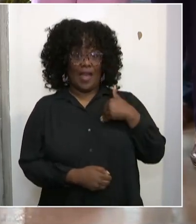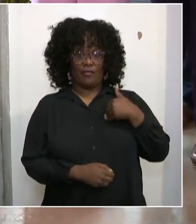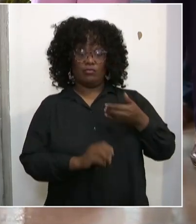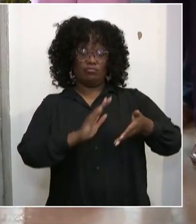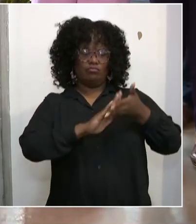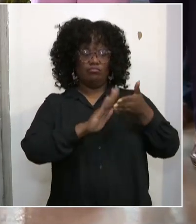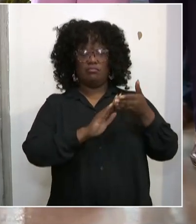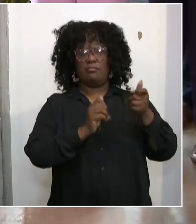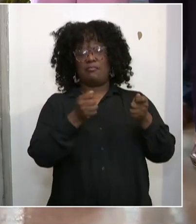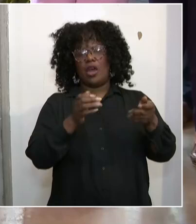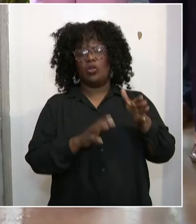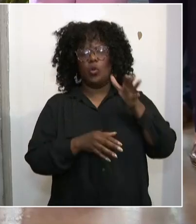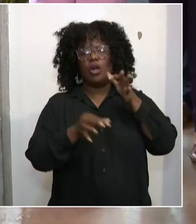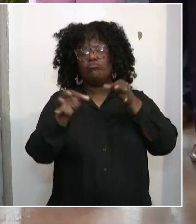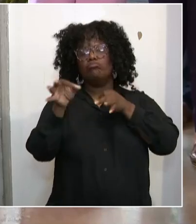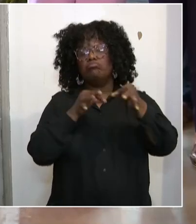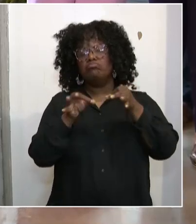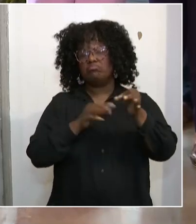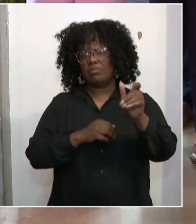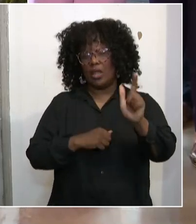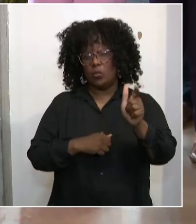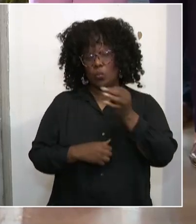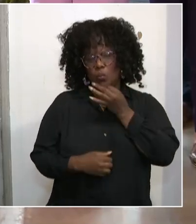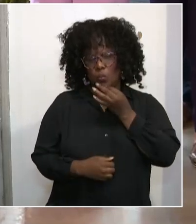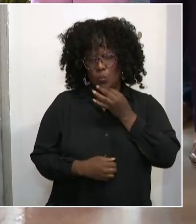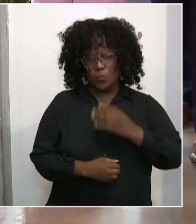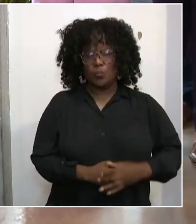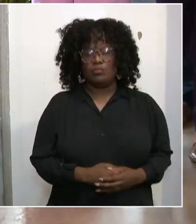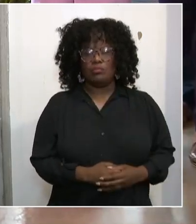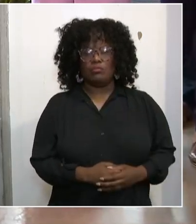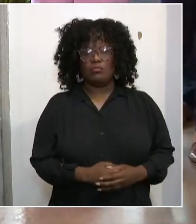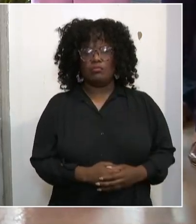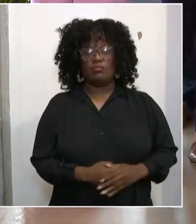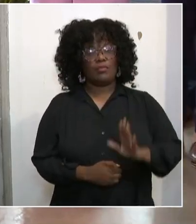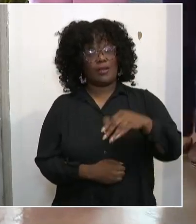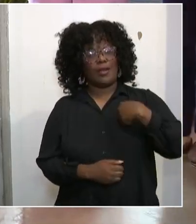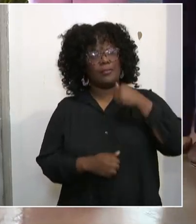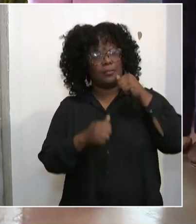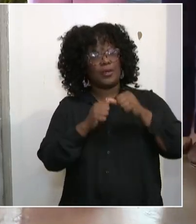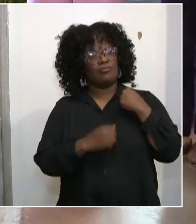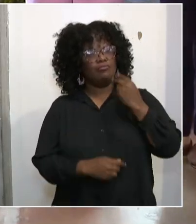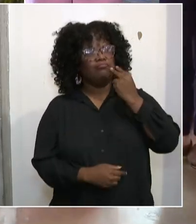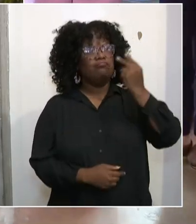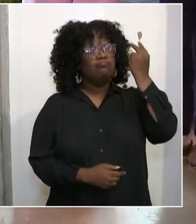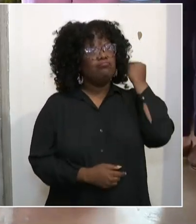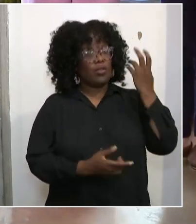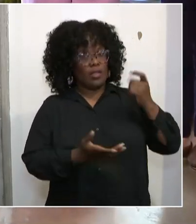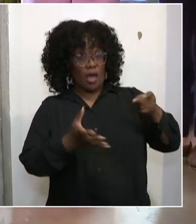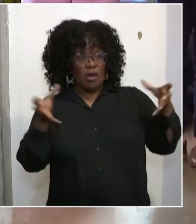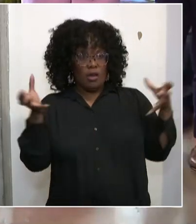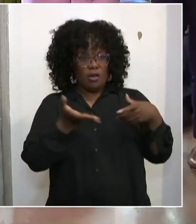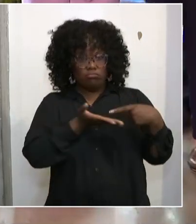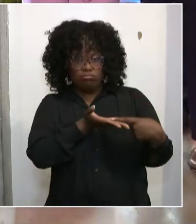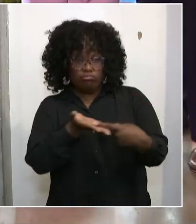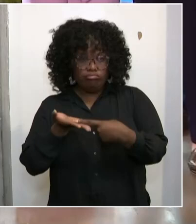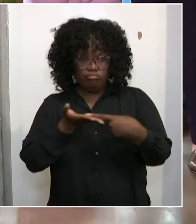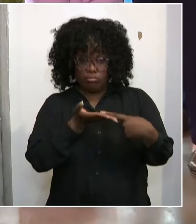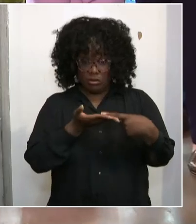but I, I'm, I'm old enough to remember when that promise was made and I am very, very, uh, happy for Metro,